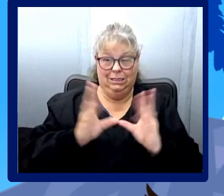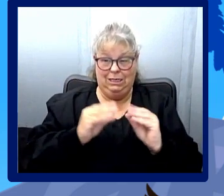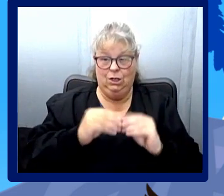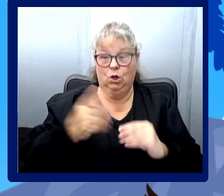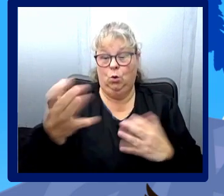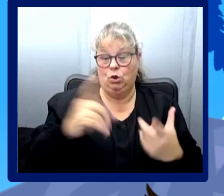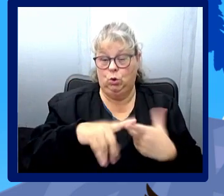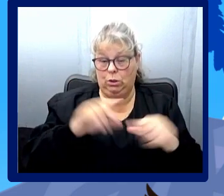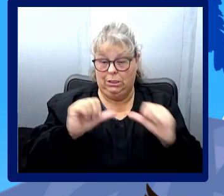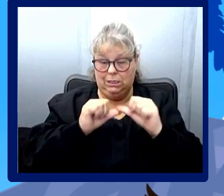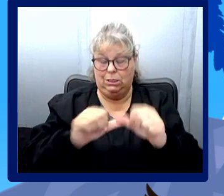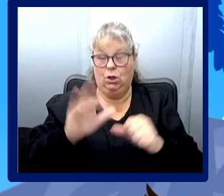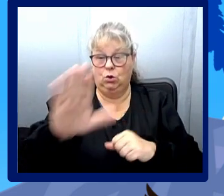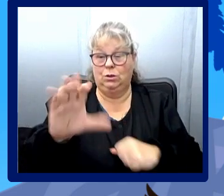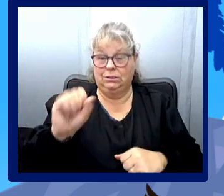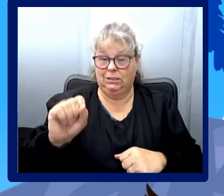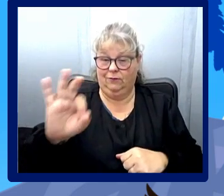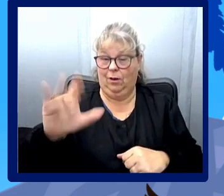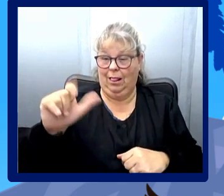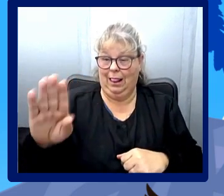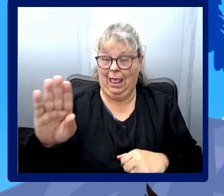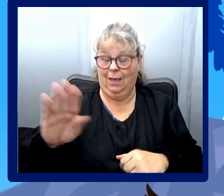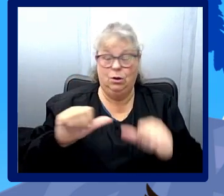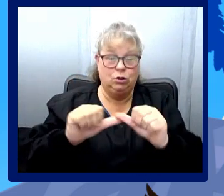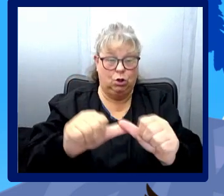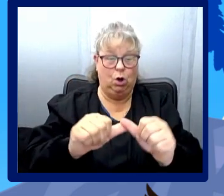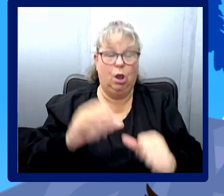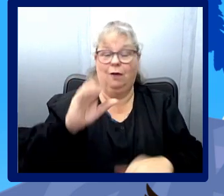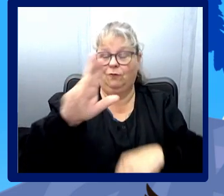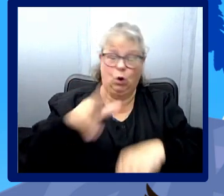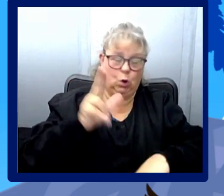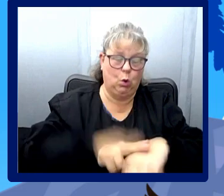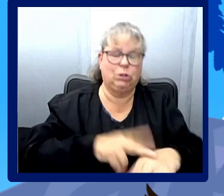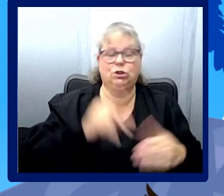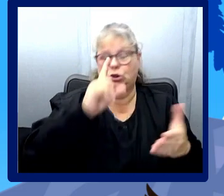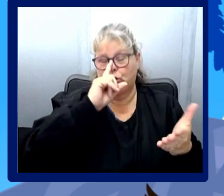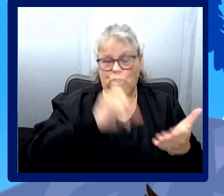that are linked here and get exploring on the AppExchange.